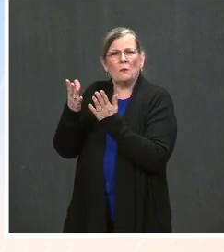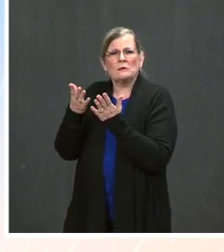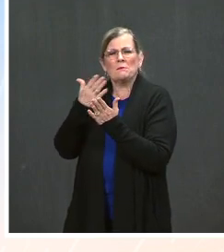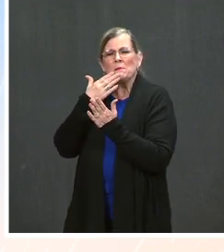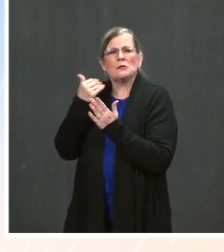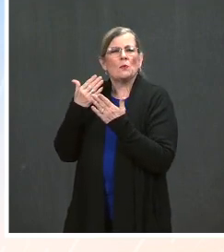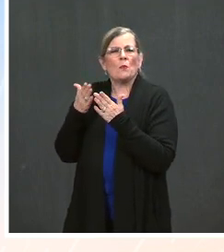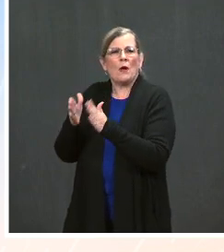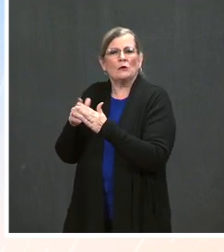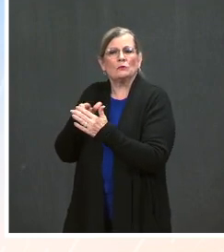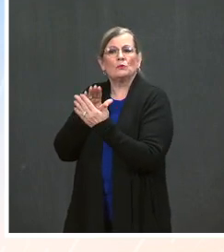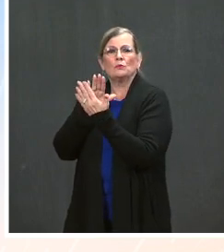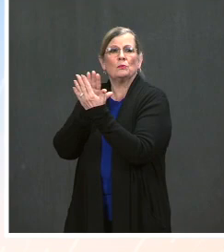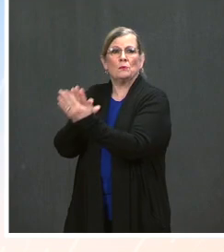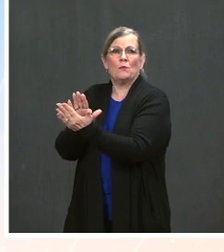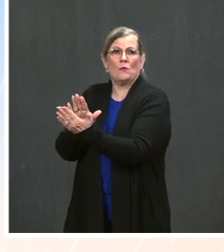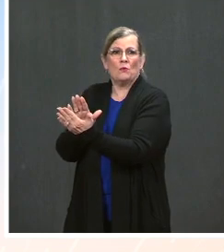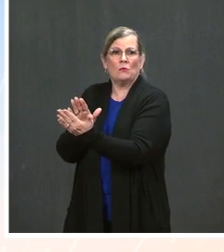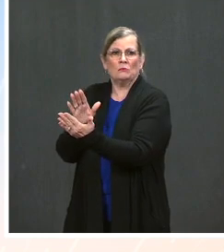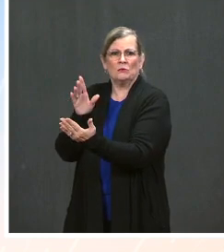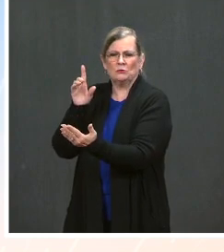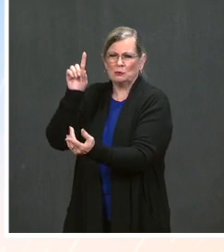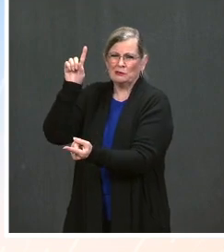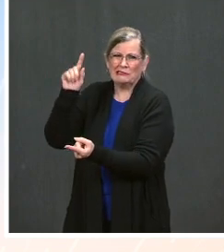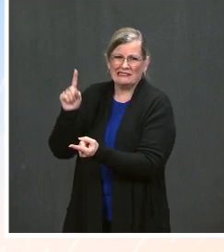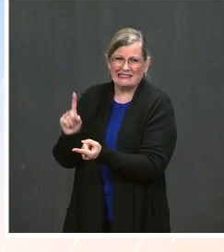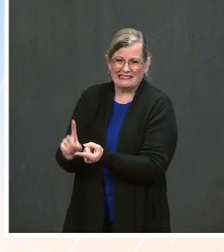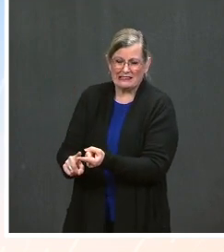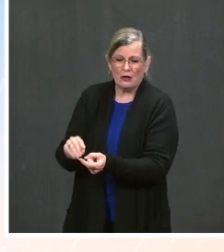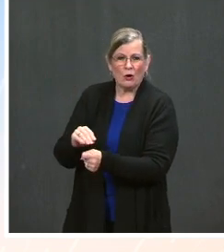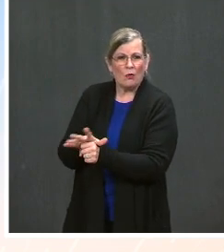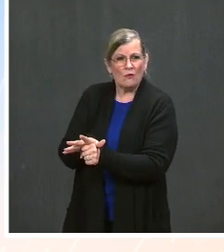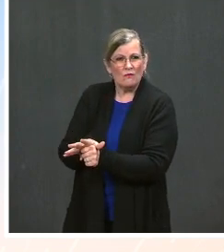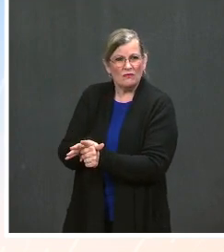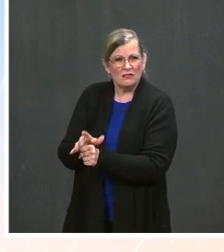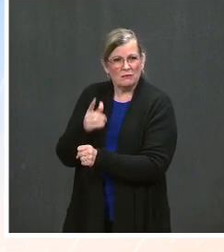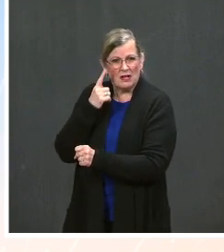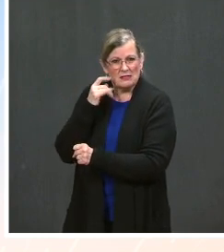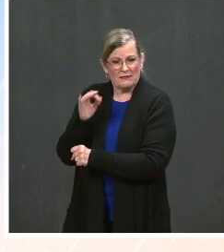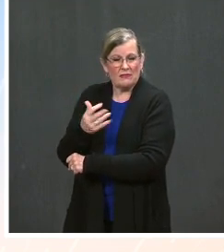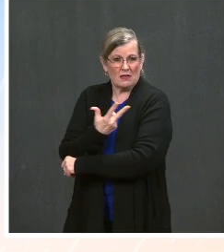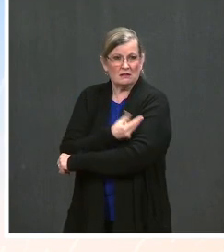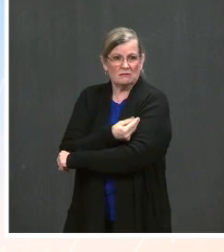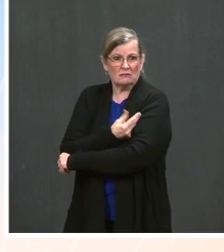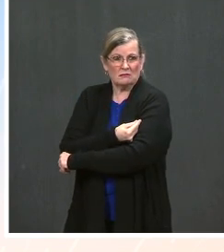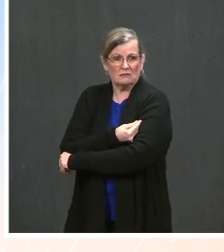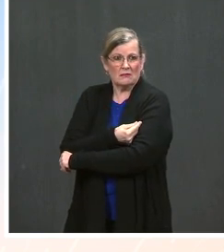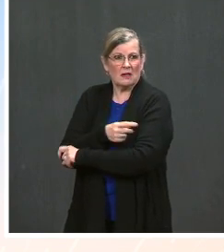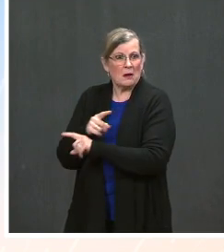why the U.S. wouldn't loan more doses to Canada. Ms. Psaki: Well, as you all know,